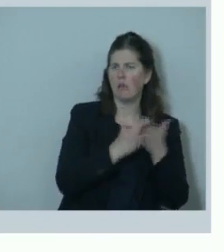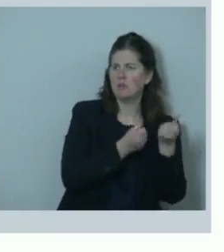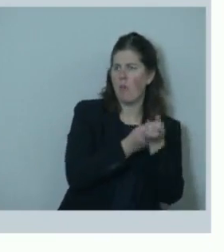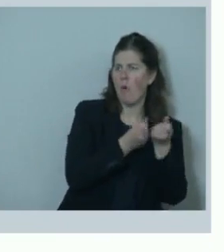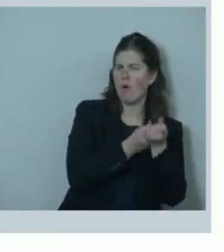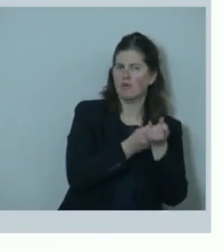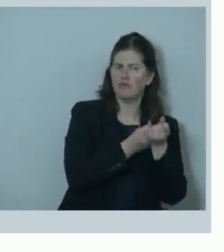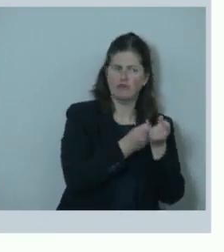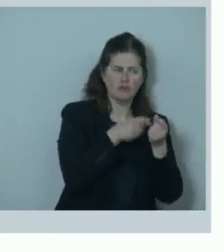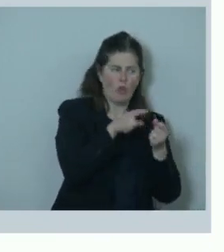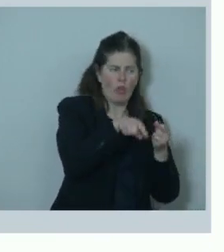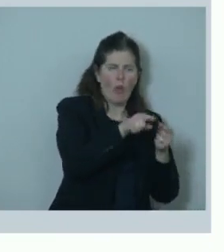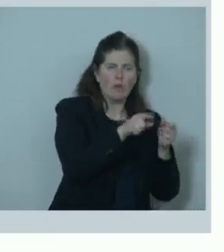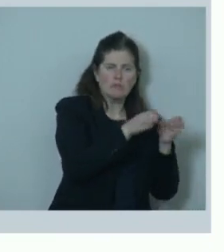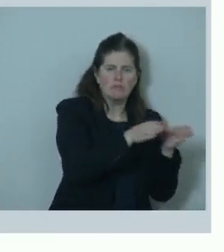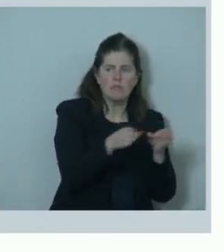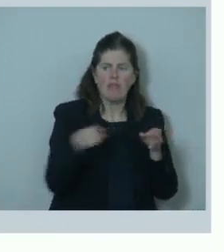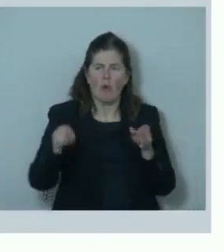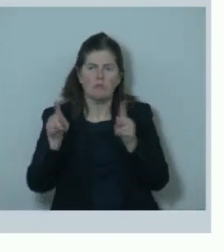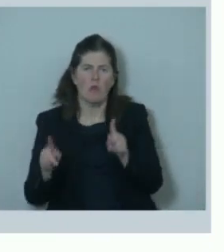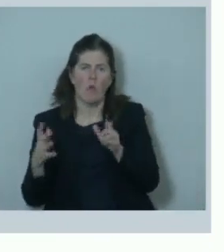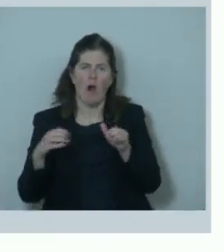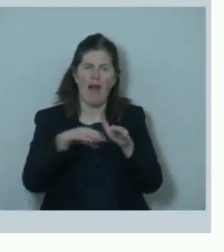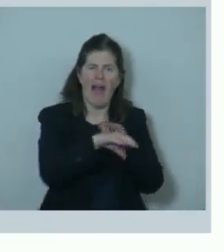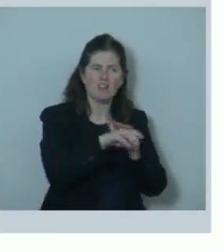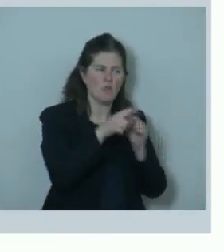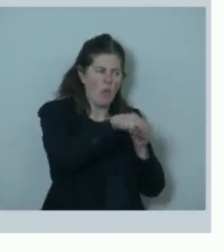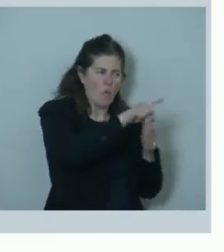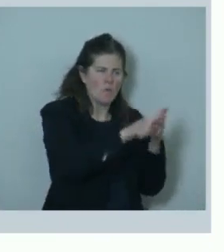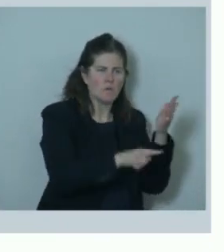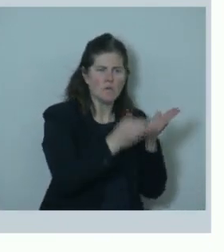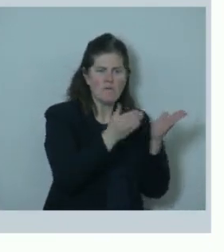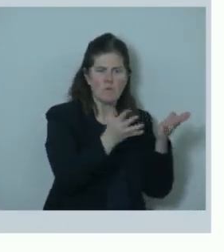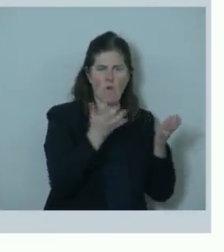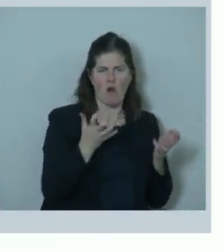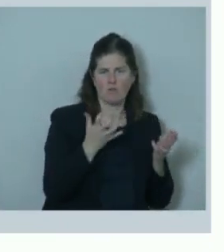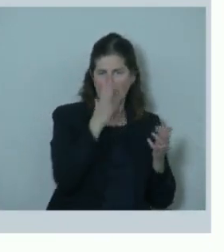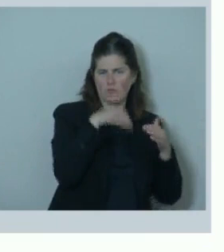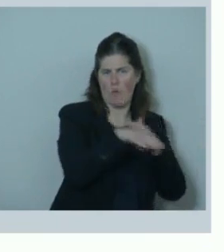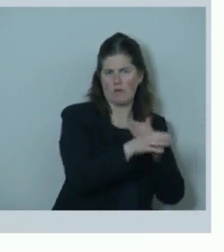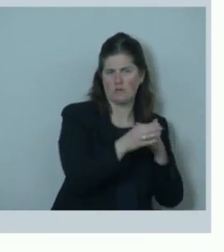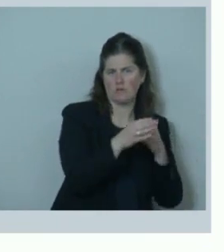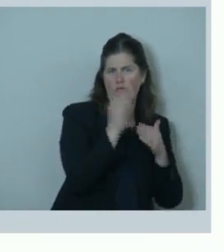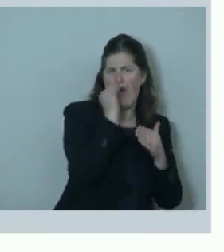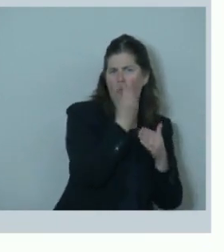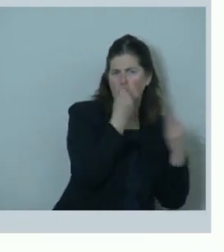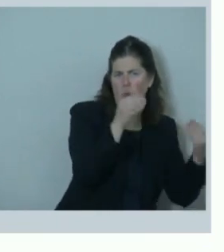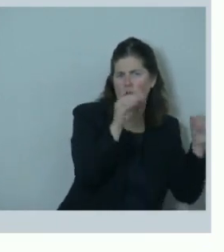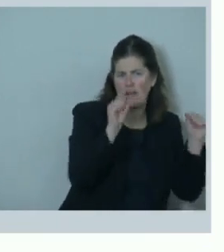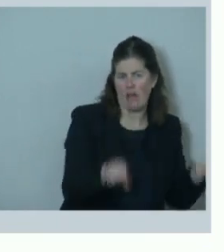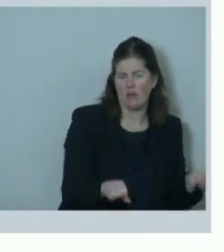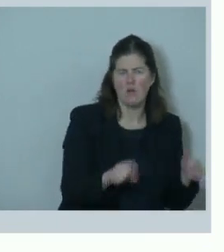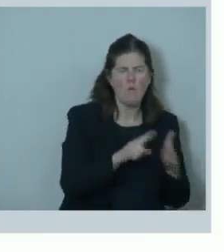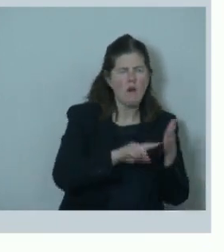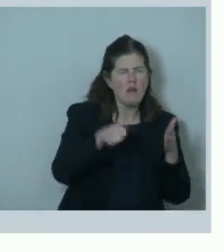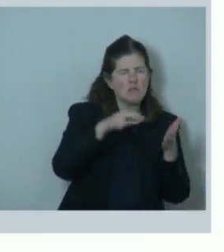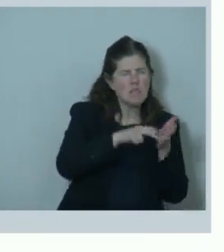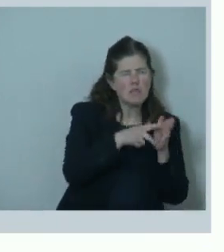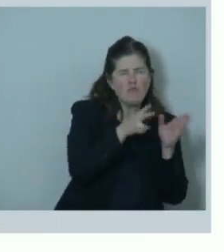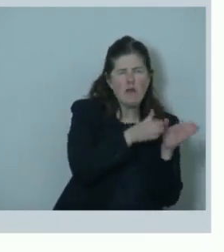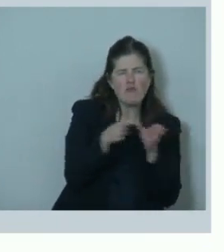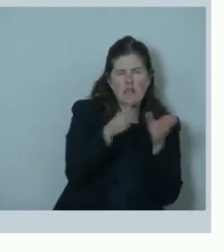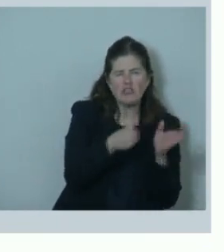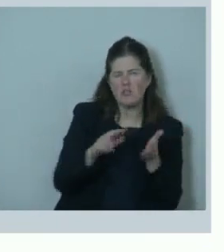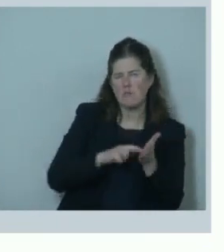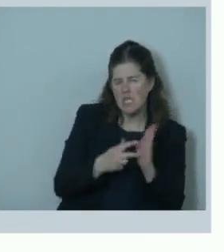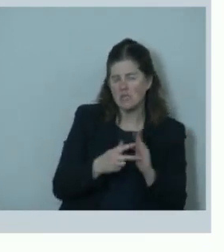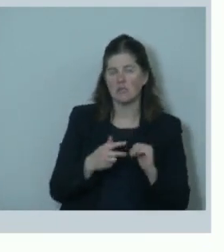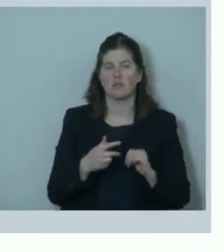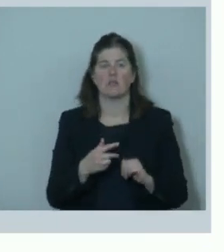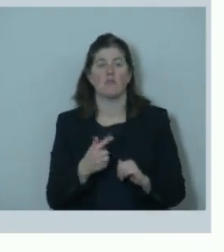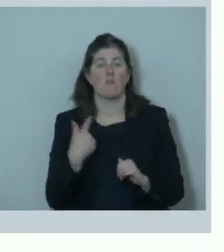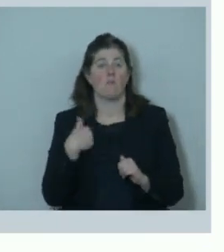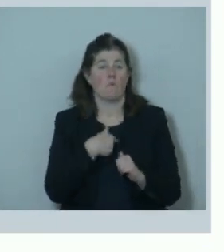WE ARE SIGNALING WE WANT A LITTLE BIT OF ECONOMIC RECOVERY IN A LITTLE BIT OF SUPPORT FOR INDIVIDUALS WHO WANT ACCESS TO THOSE SERVICES.